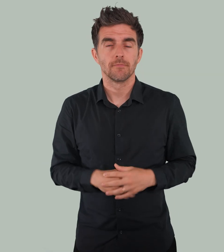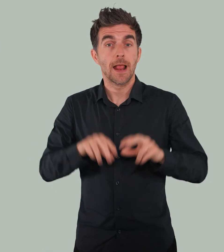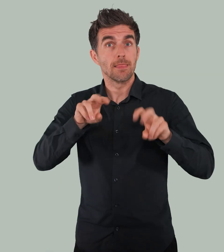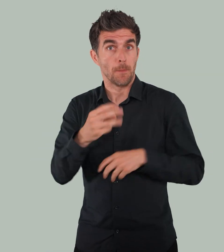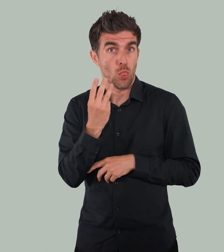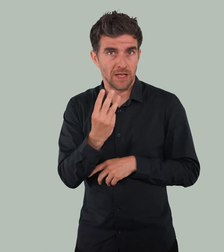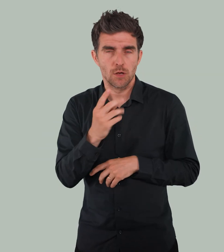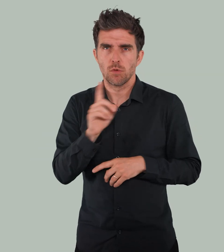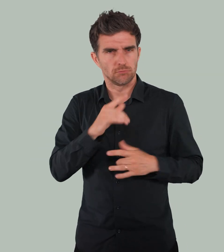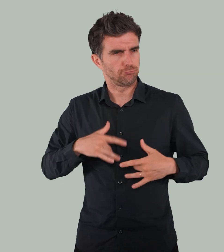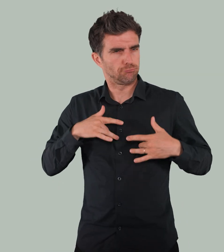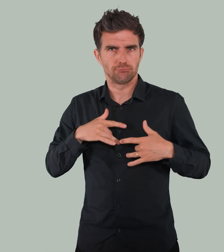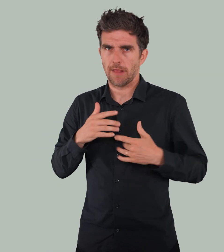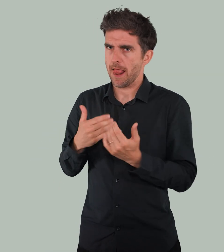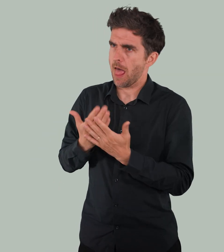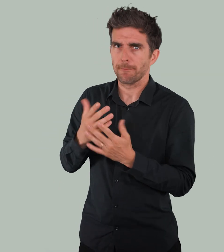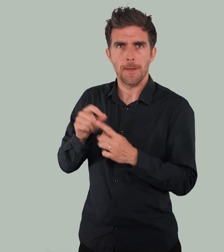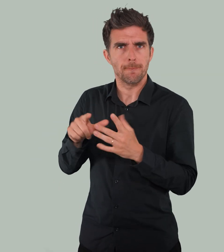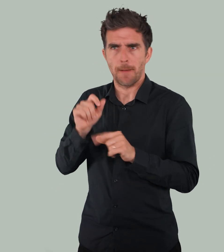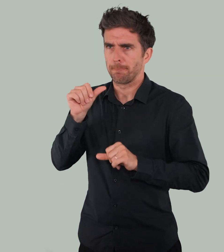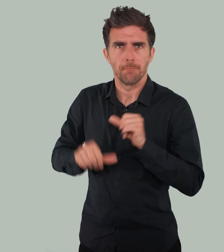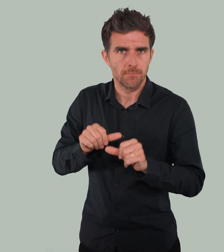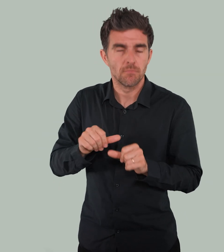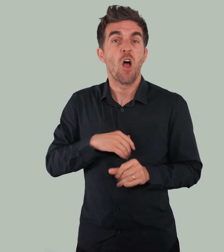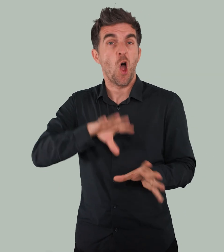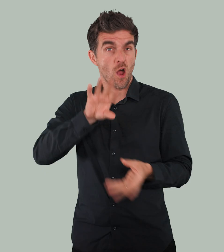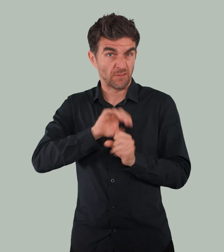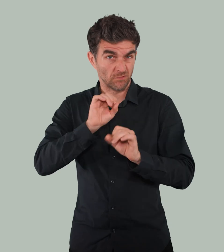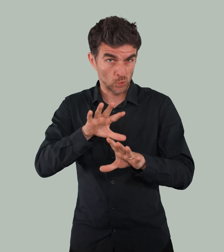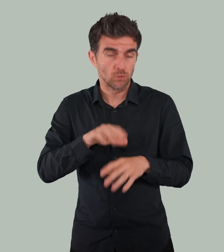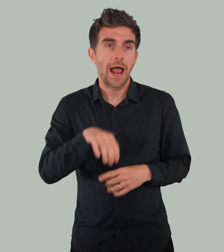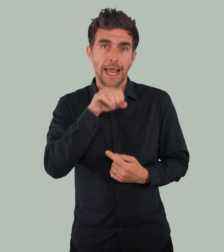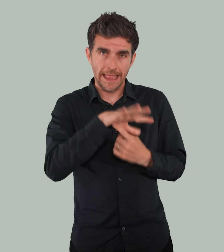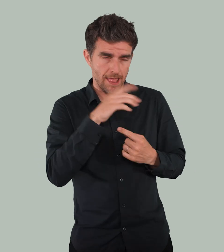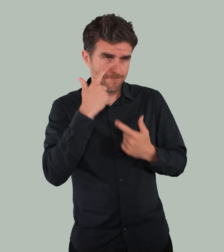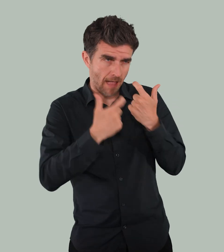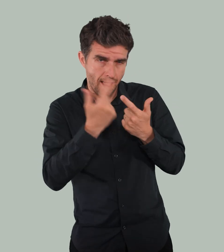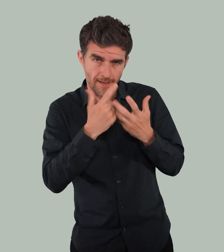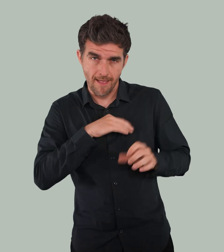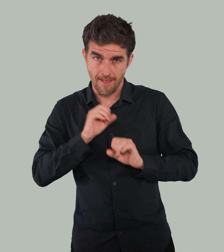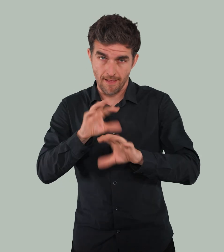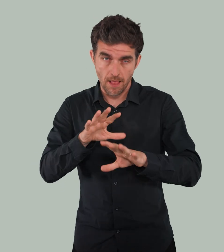Theme 3: Experience of claiming PIP Overview Key findings